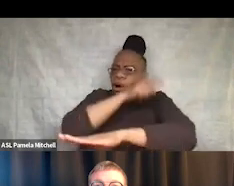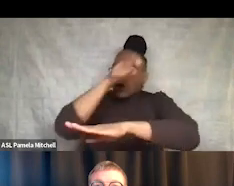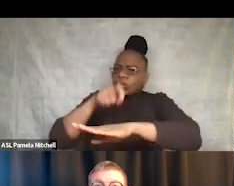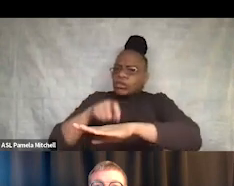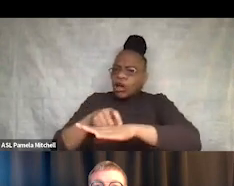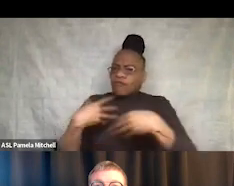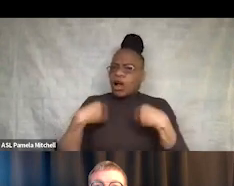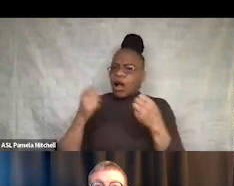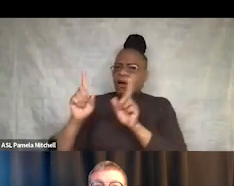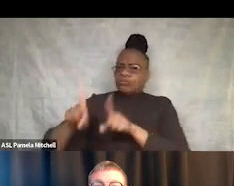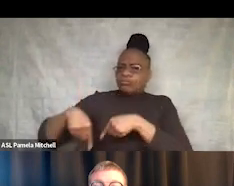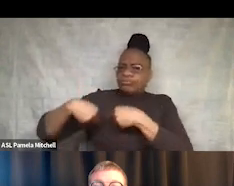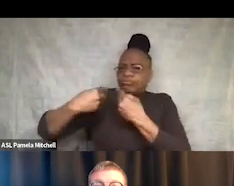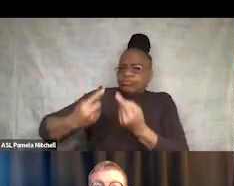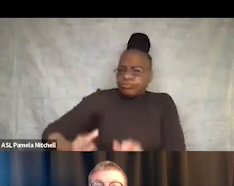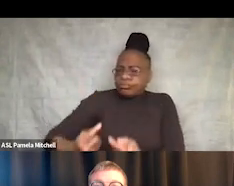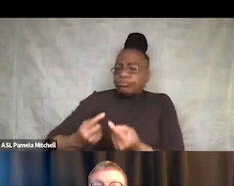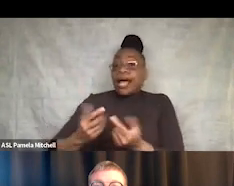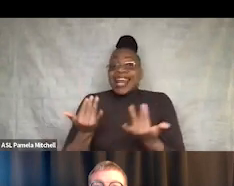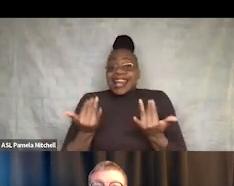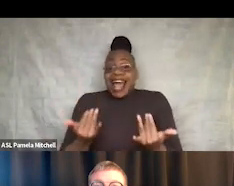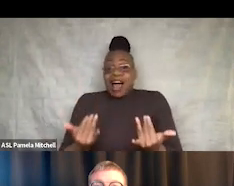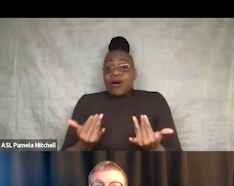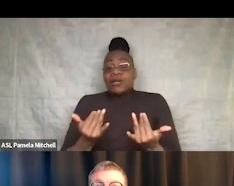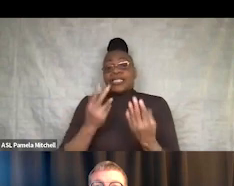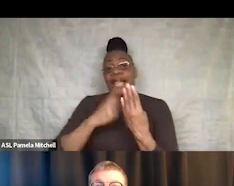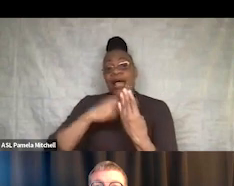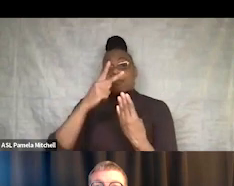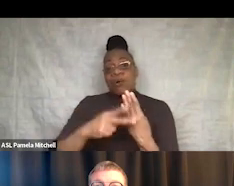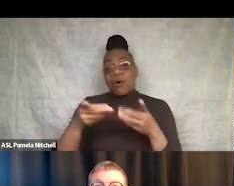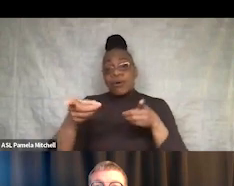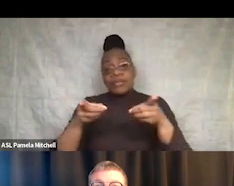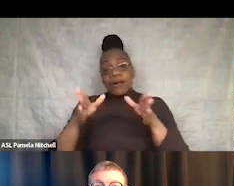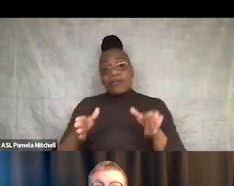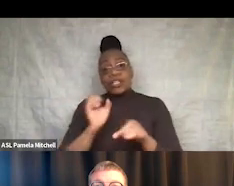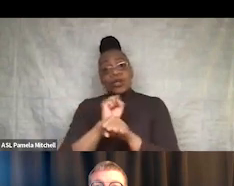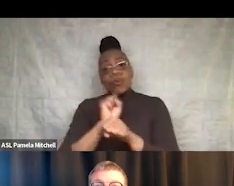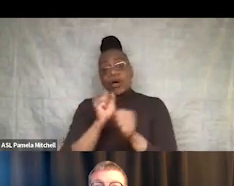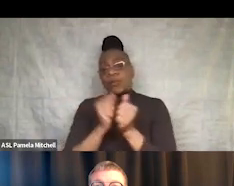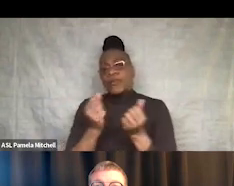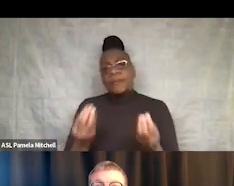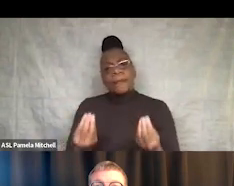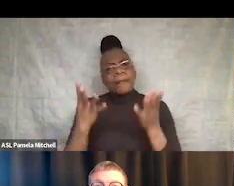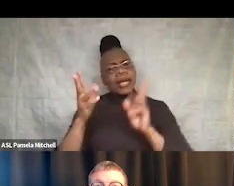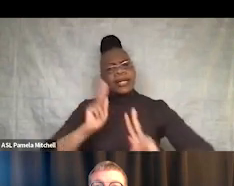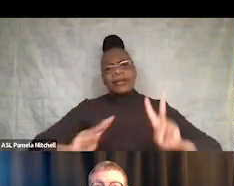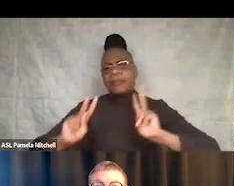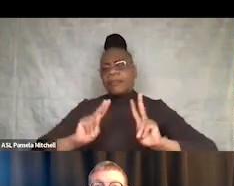but works now as the program director, working with many, many individuals, and is so amazing.